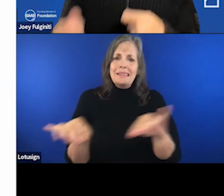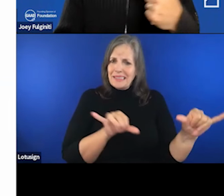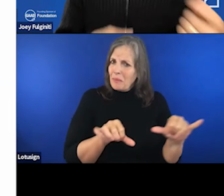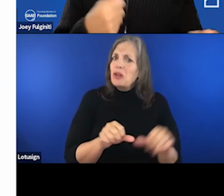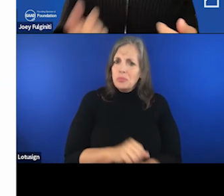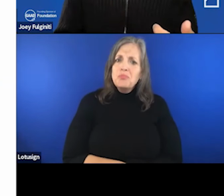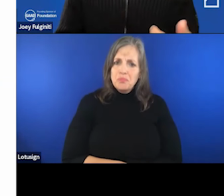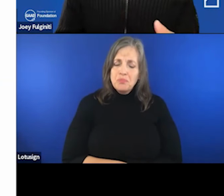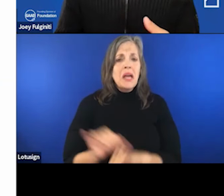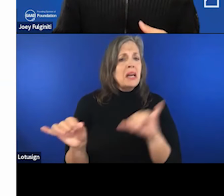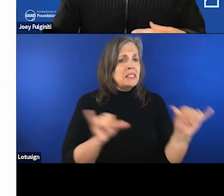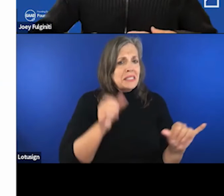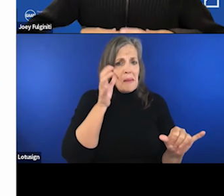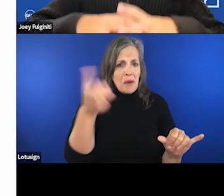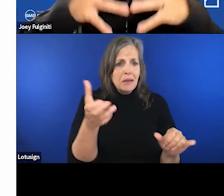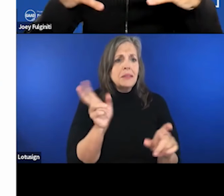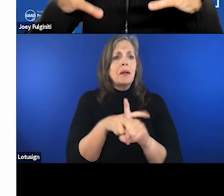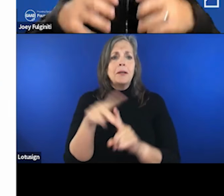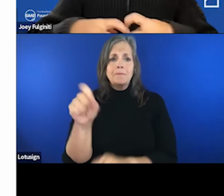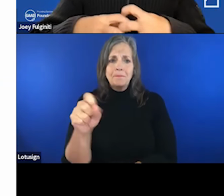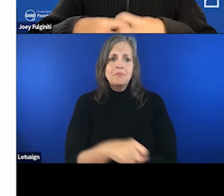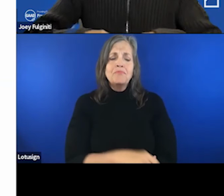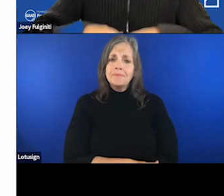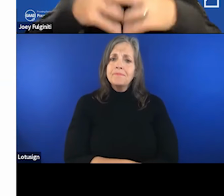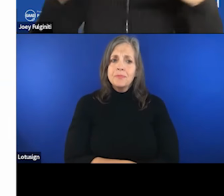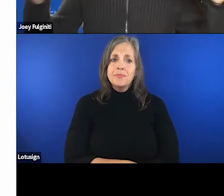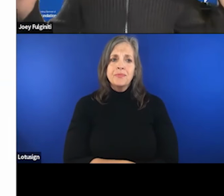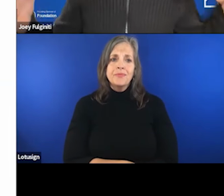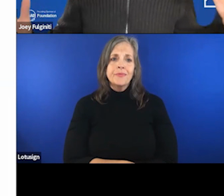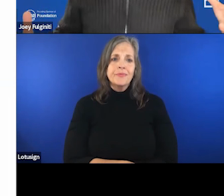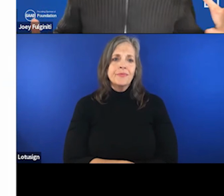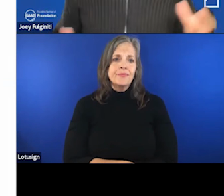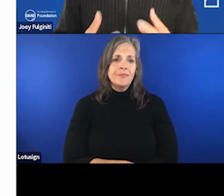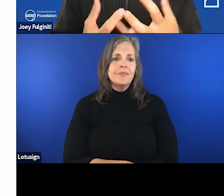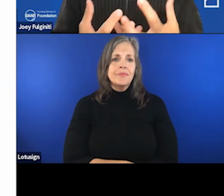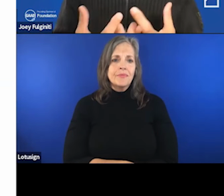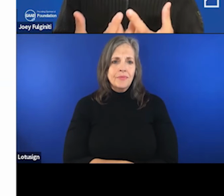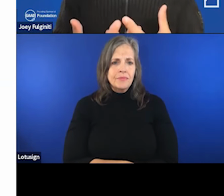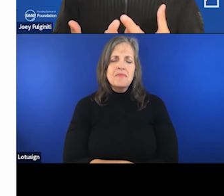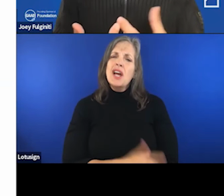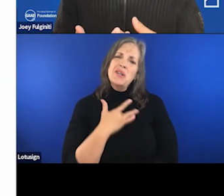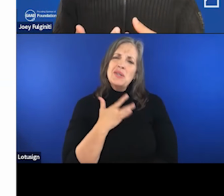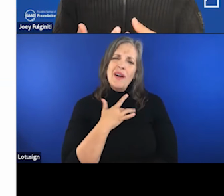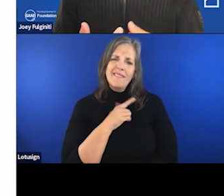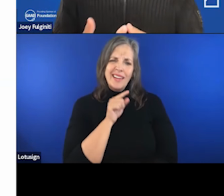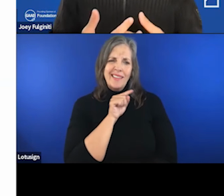the same concepts applied so I feel like it's it's just part of the the global practice of usability